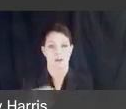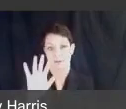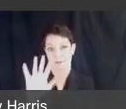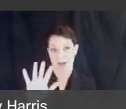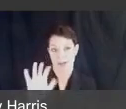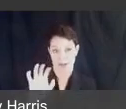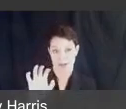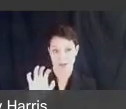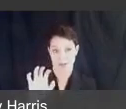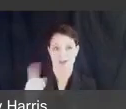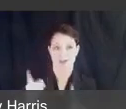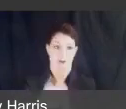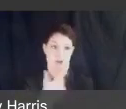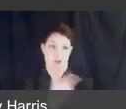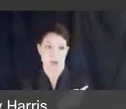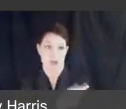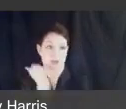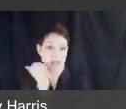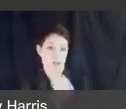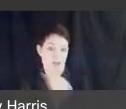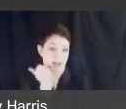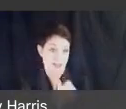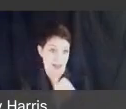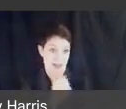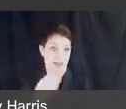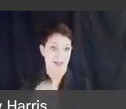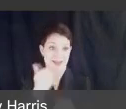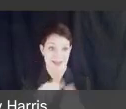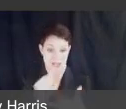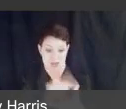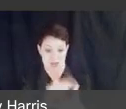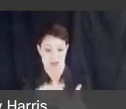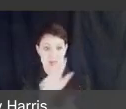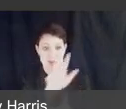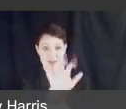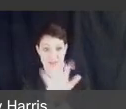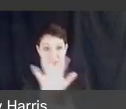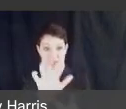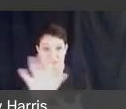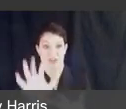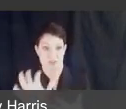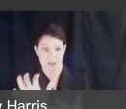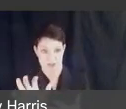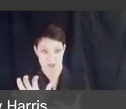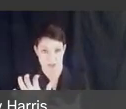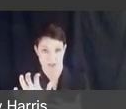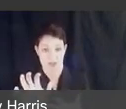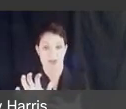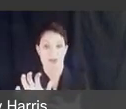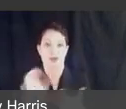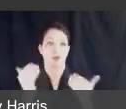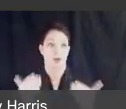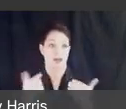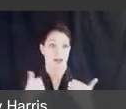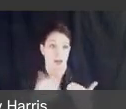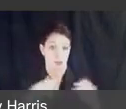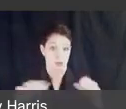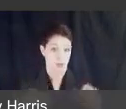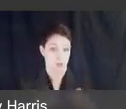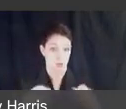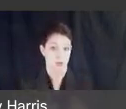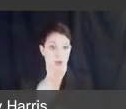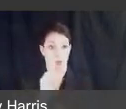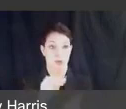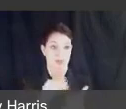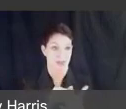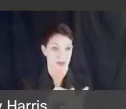doses a day at each of the three sites. As you know, we're currently doing 1,000 first doses at one